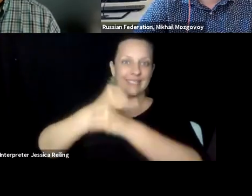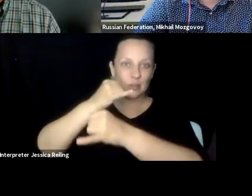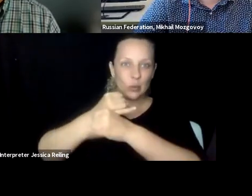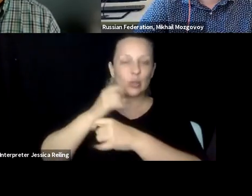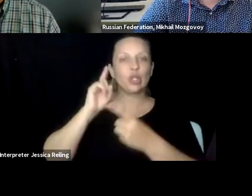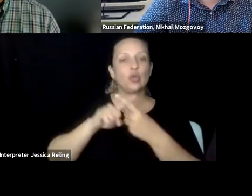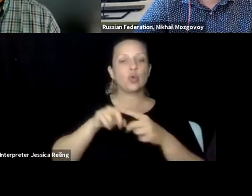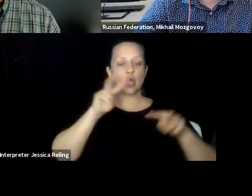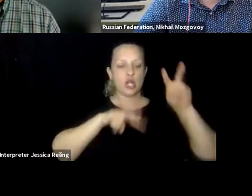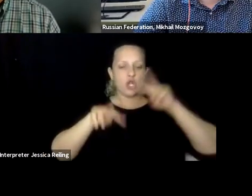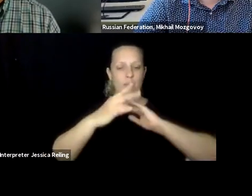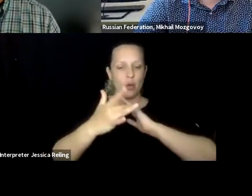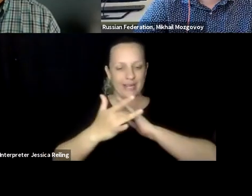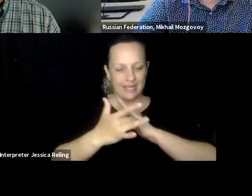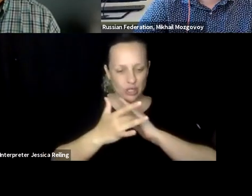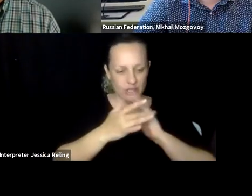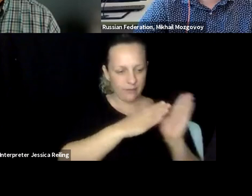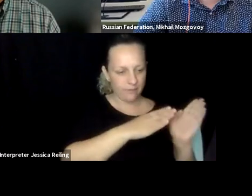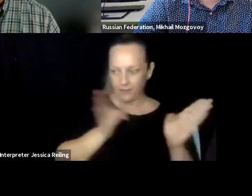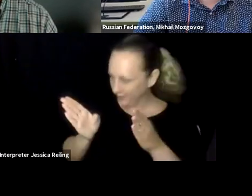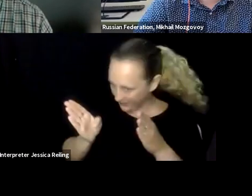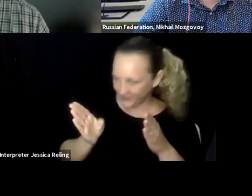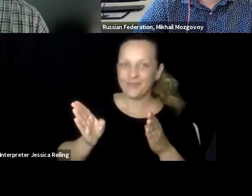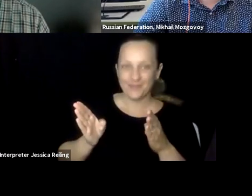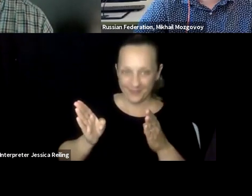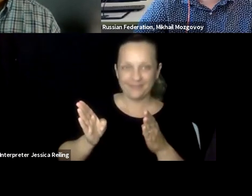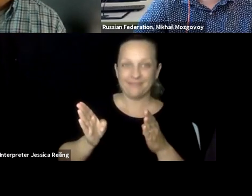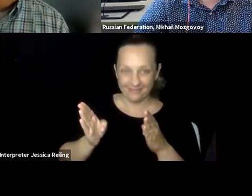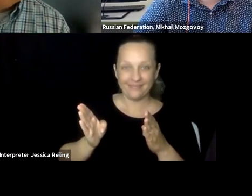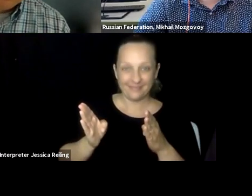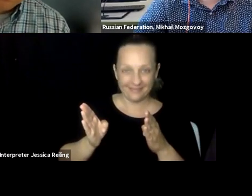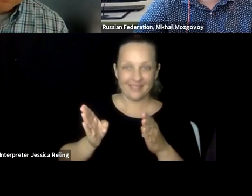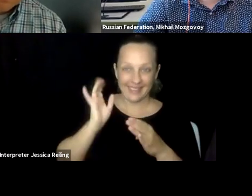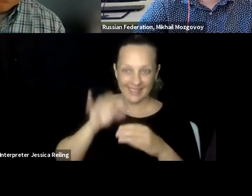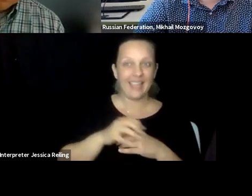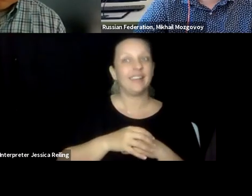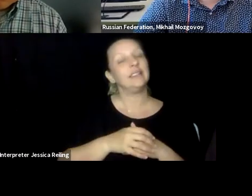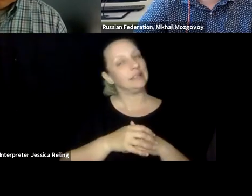pandemic, it has forced a lot of institutions to look more